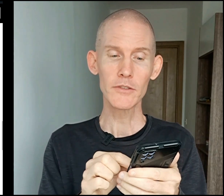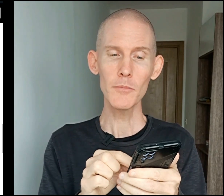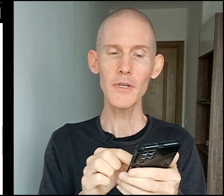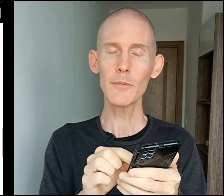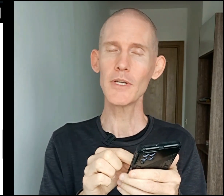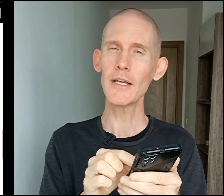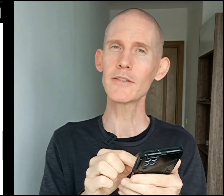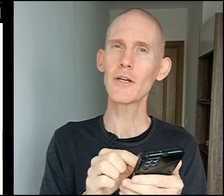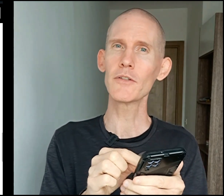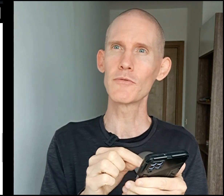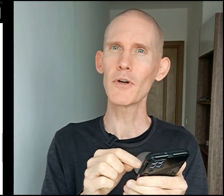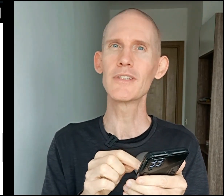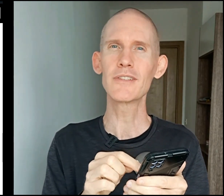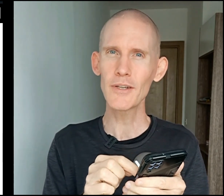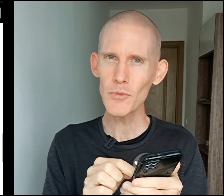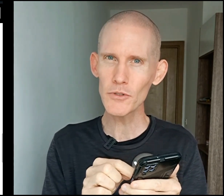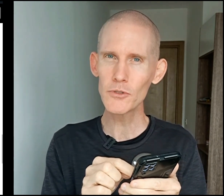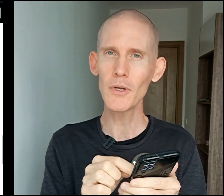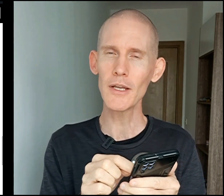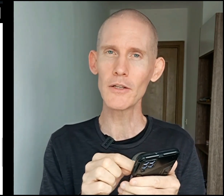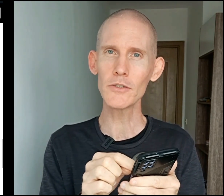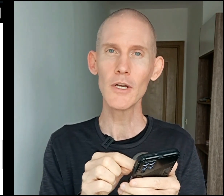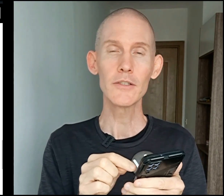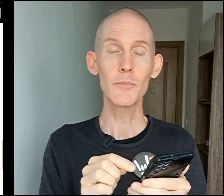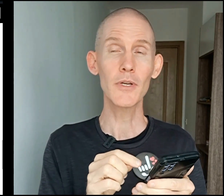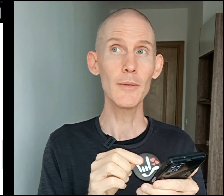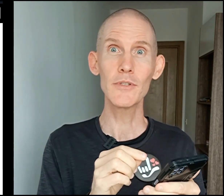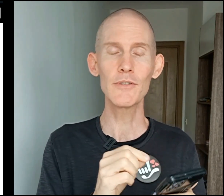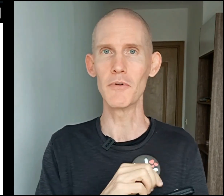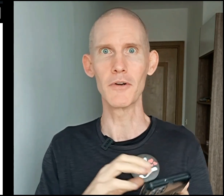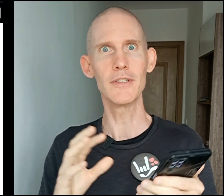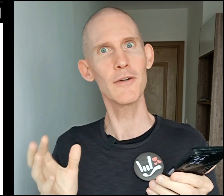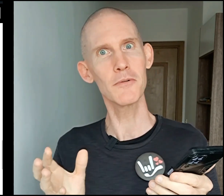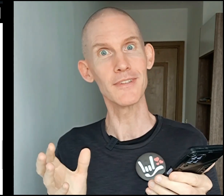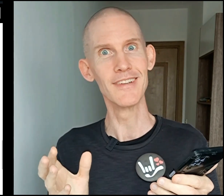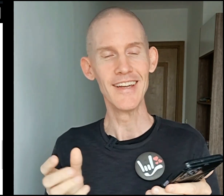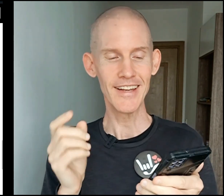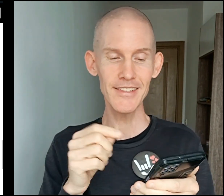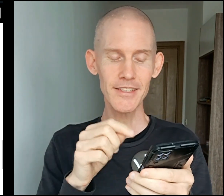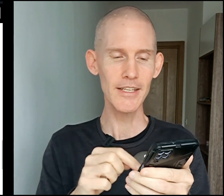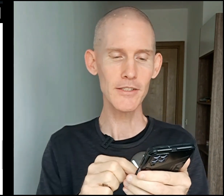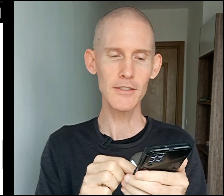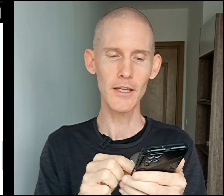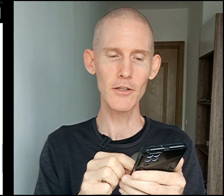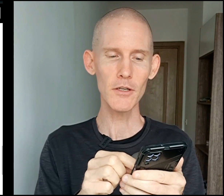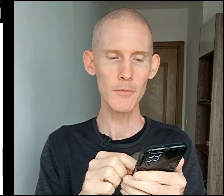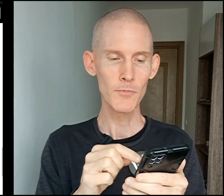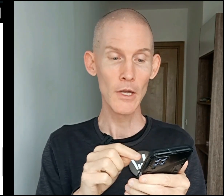sometimes ASL is very similar to English sometimes it is very different in this case, let's take a look